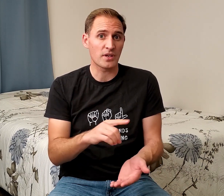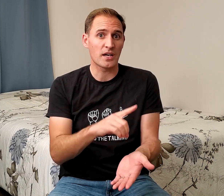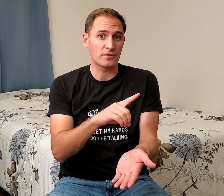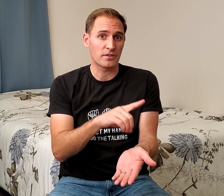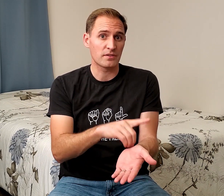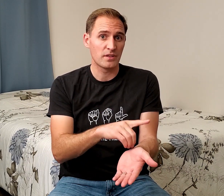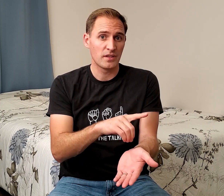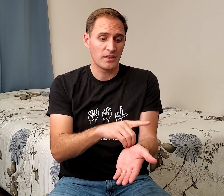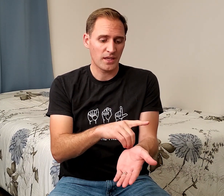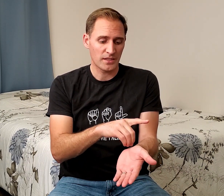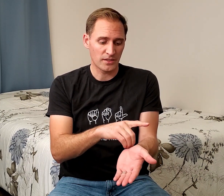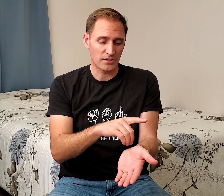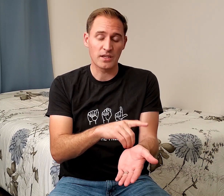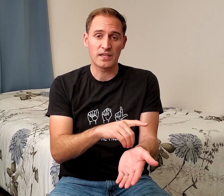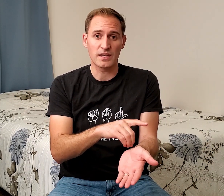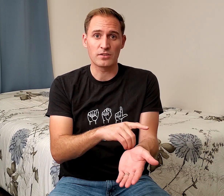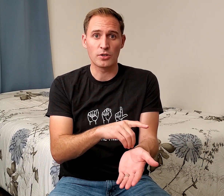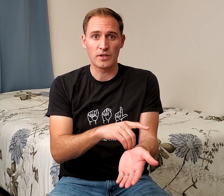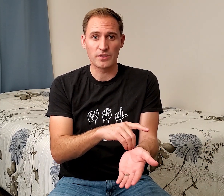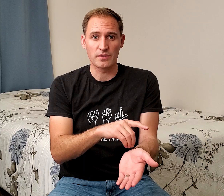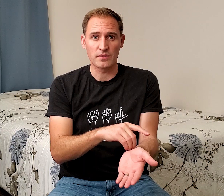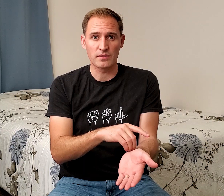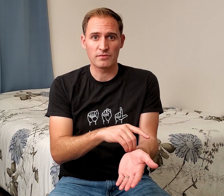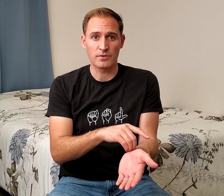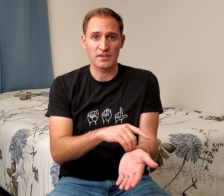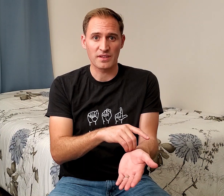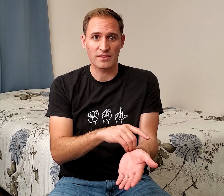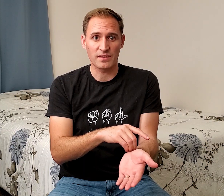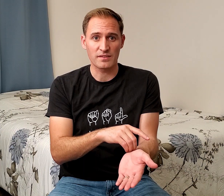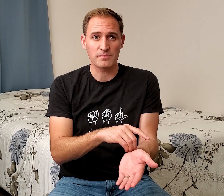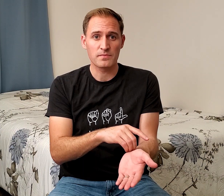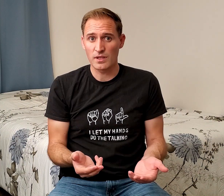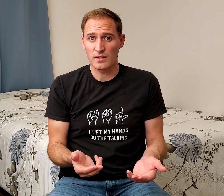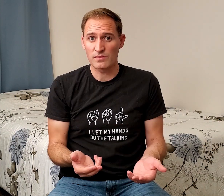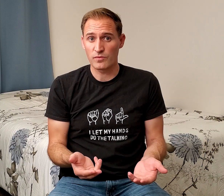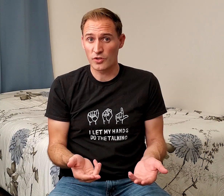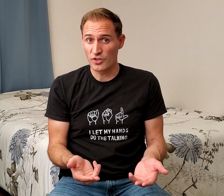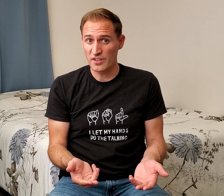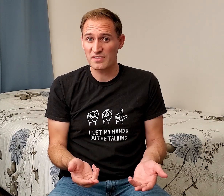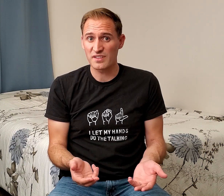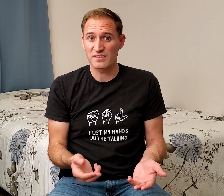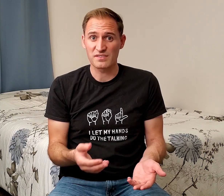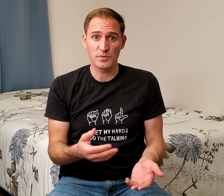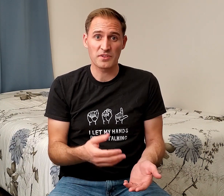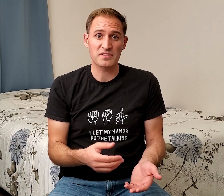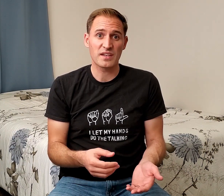doctor, and it'll again go on the wrist like this and for nurse it's a similar sign